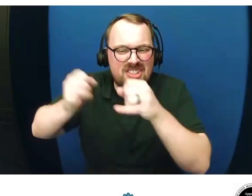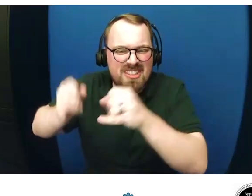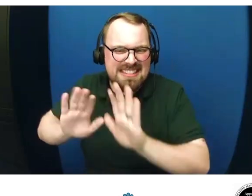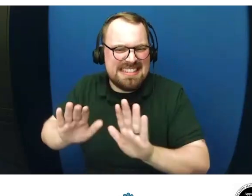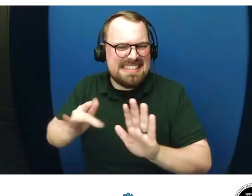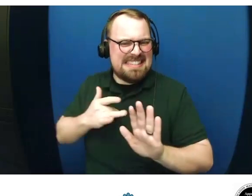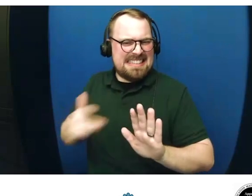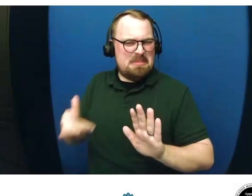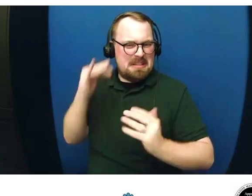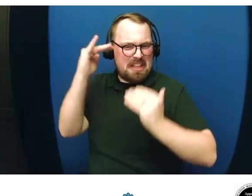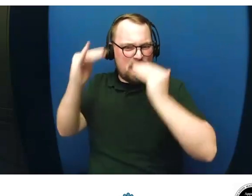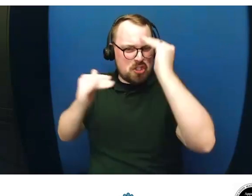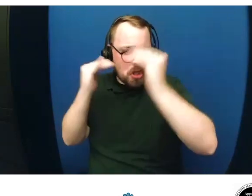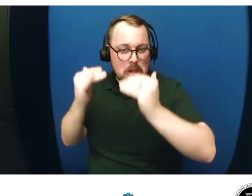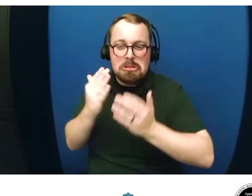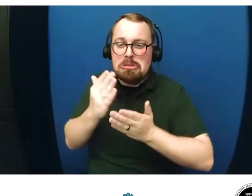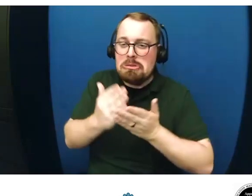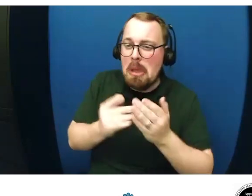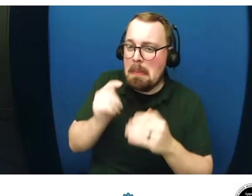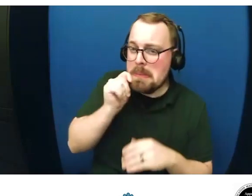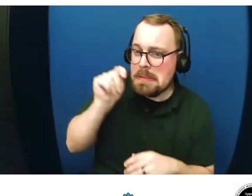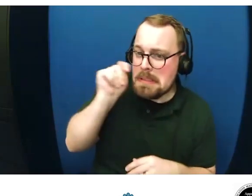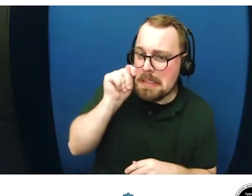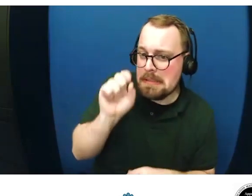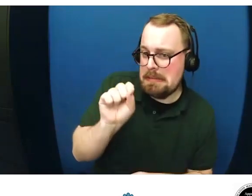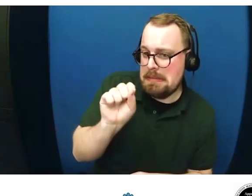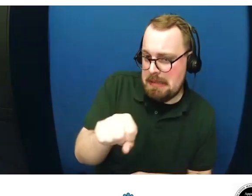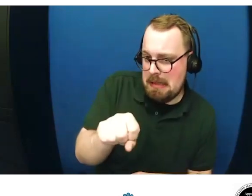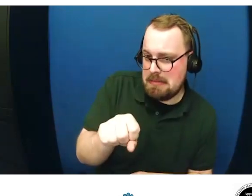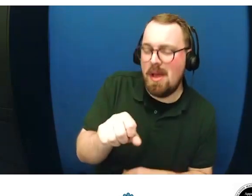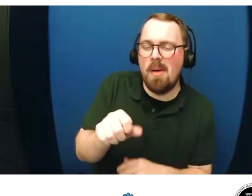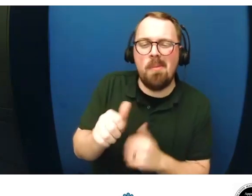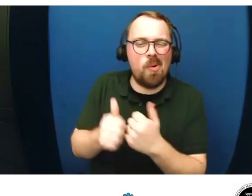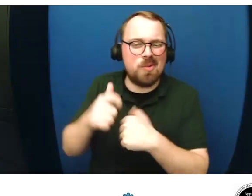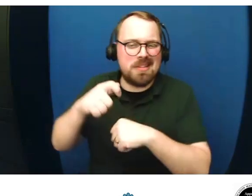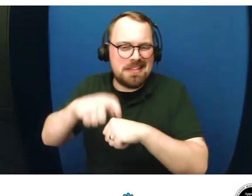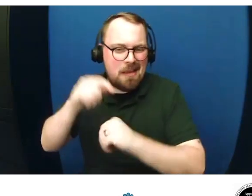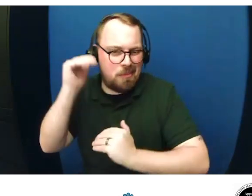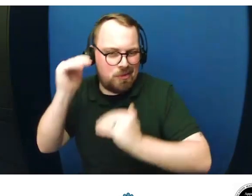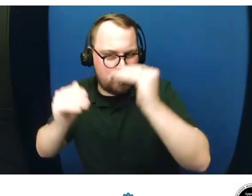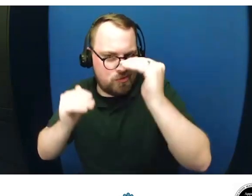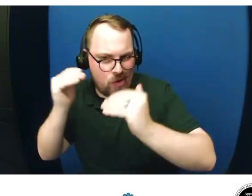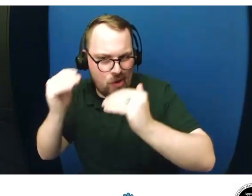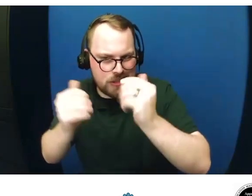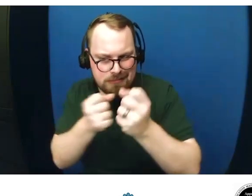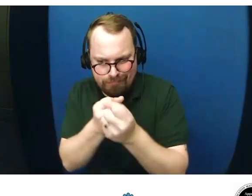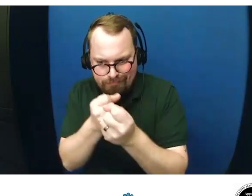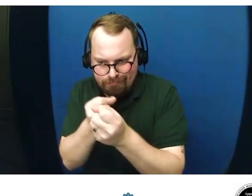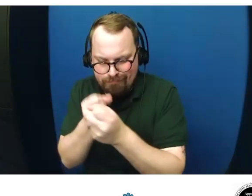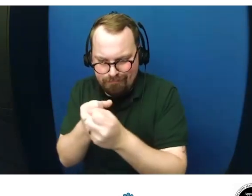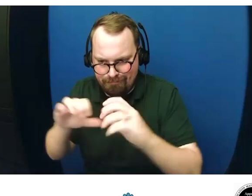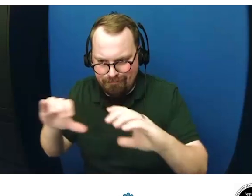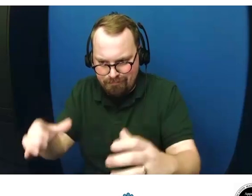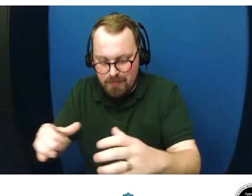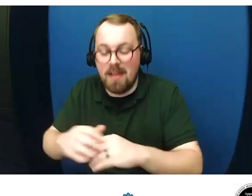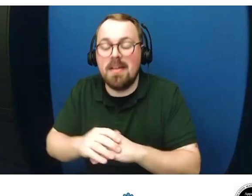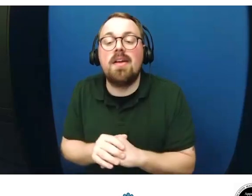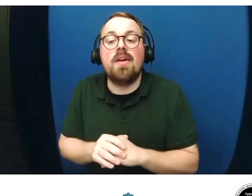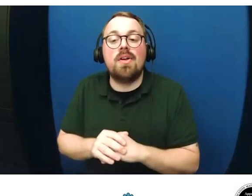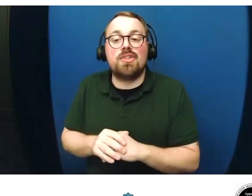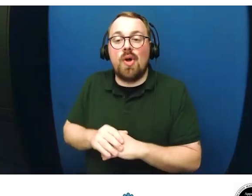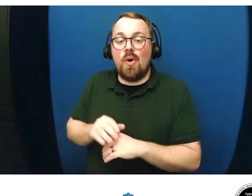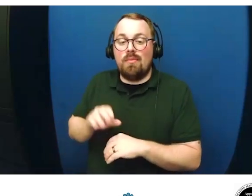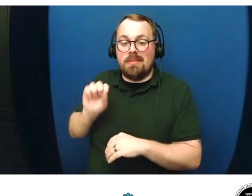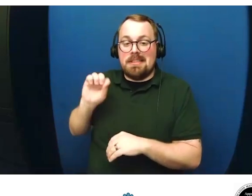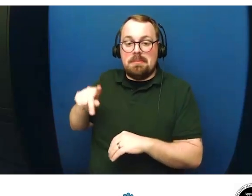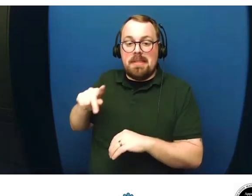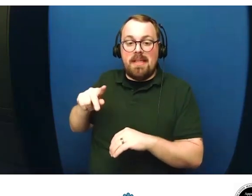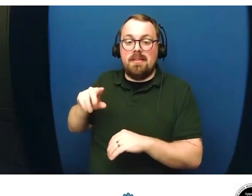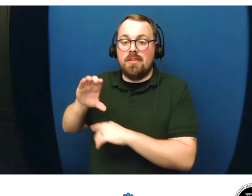deafblind adults, some teens. But typically adults who are deafblind and they provide